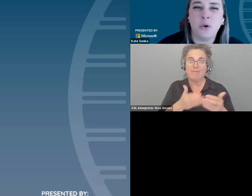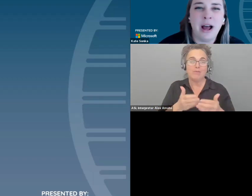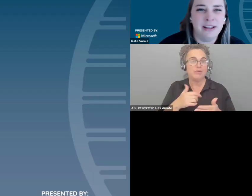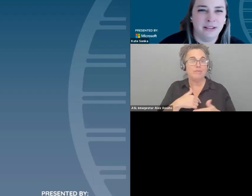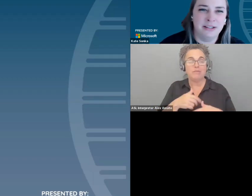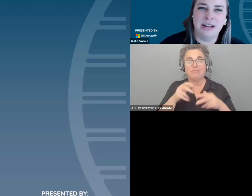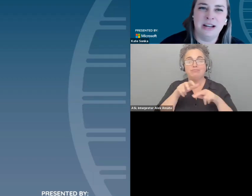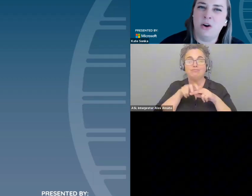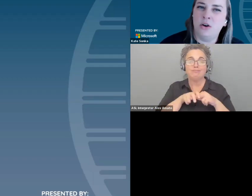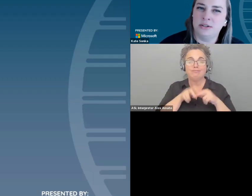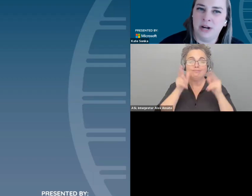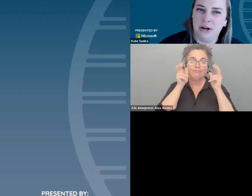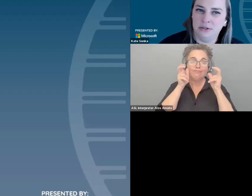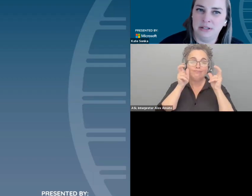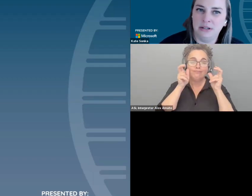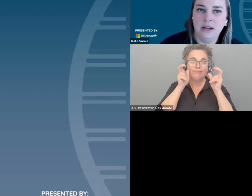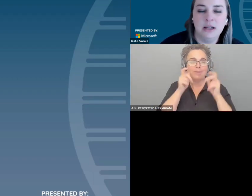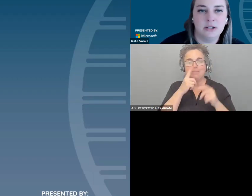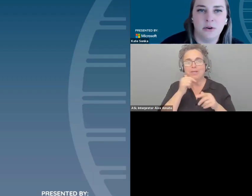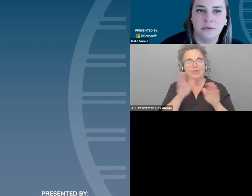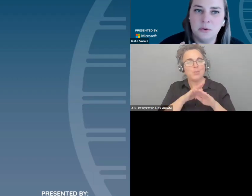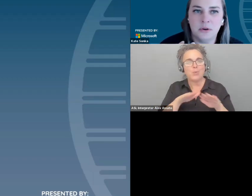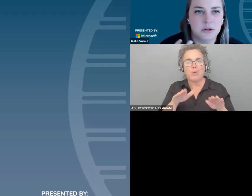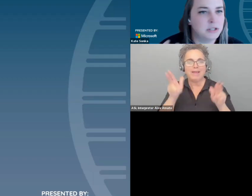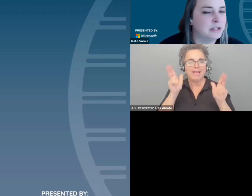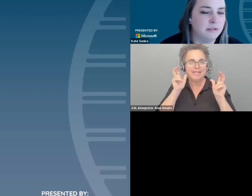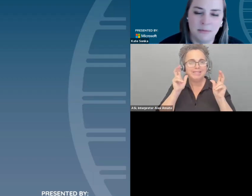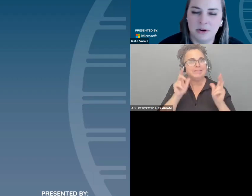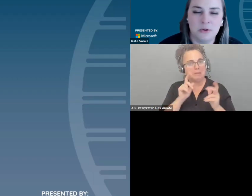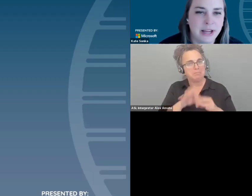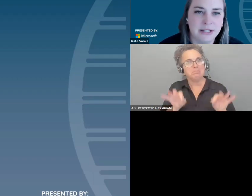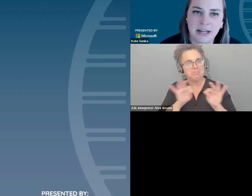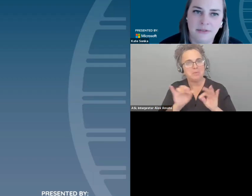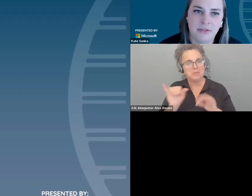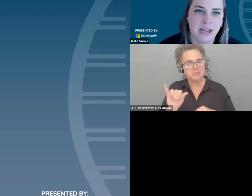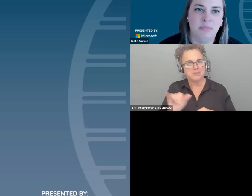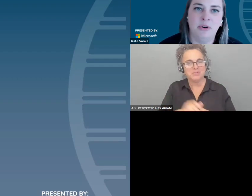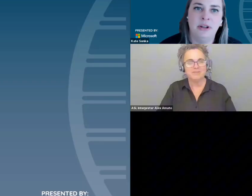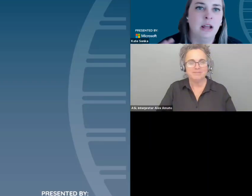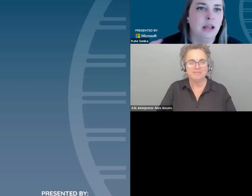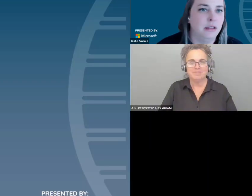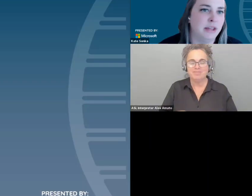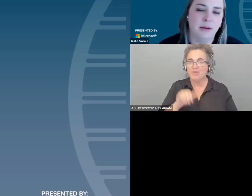because quiet listening also counts. So if you are just someone who likes to have the input